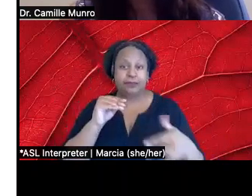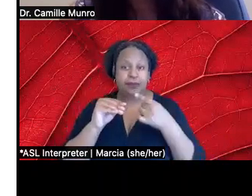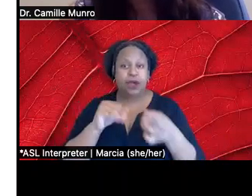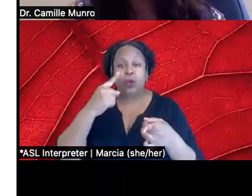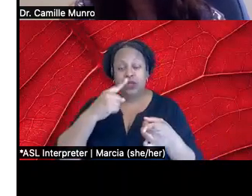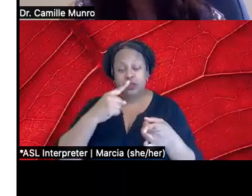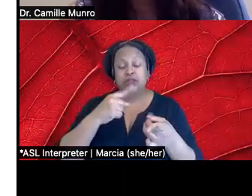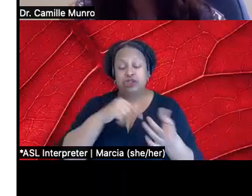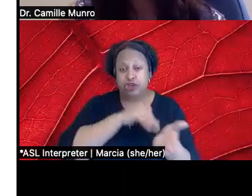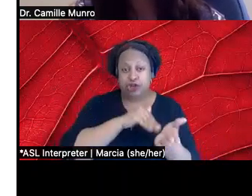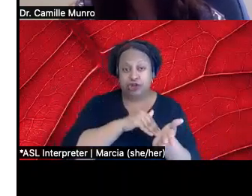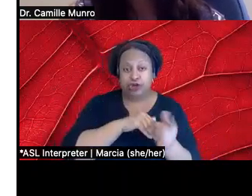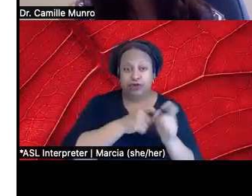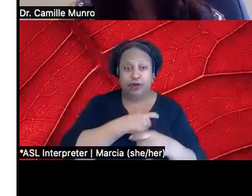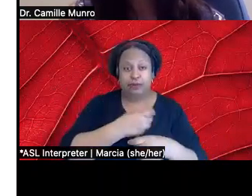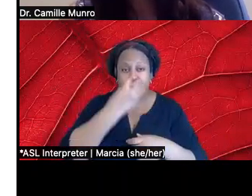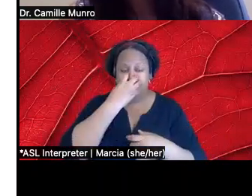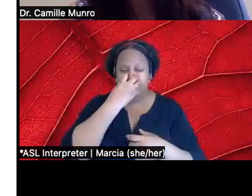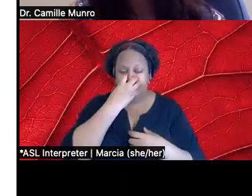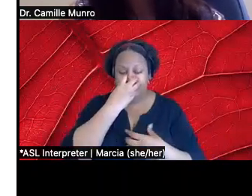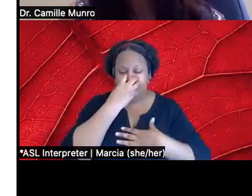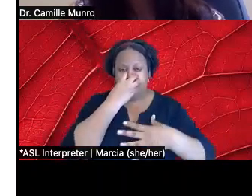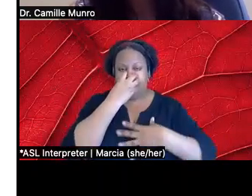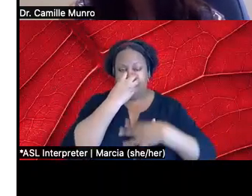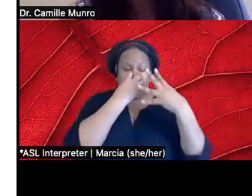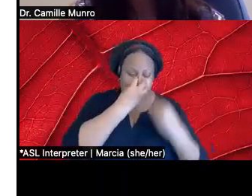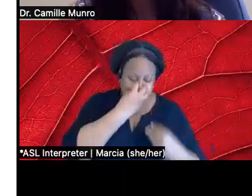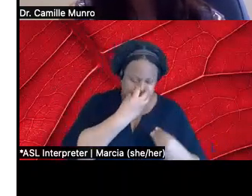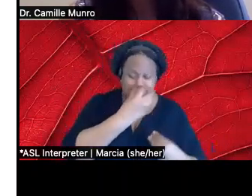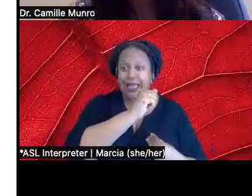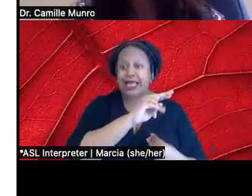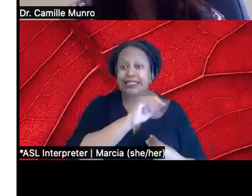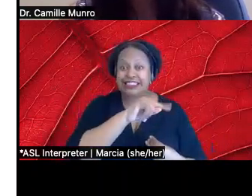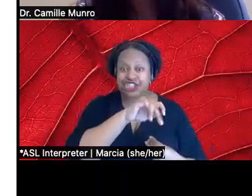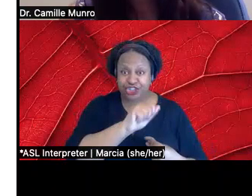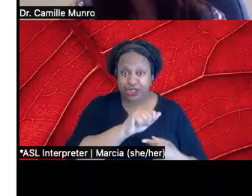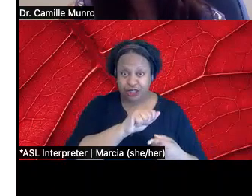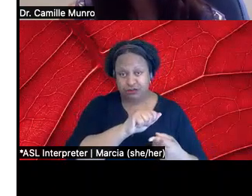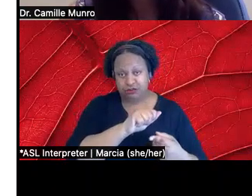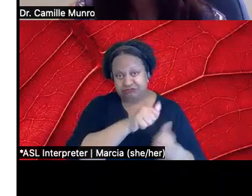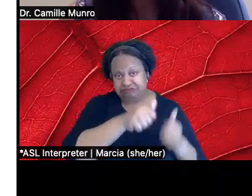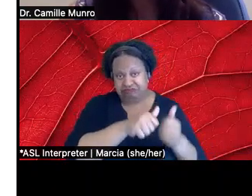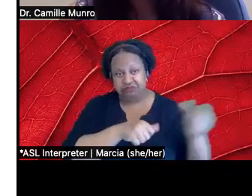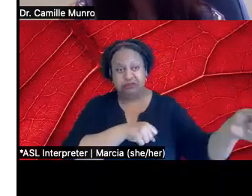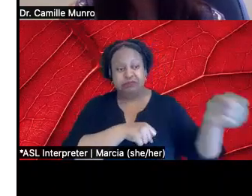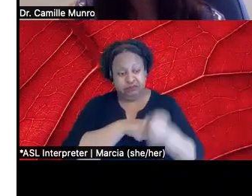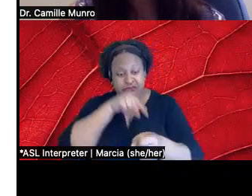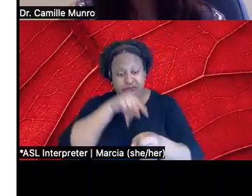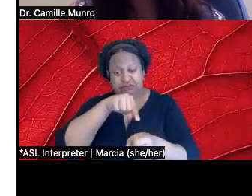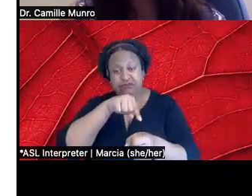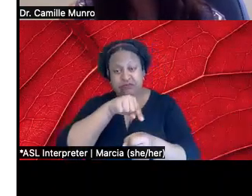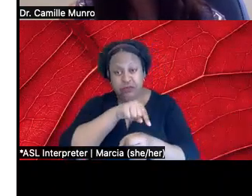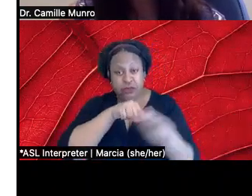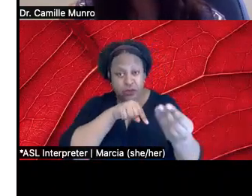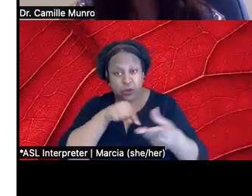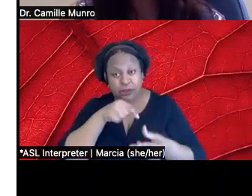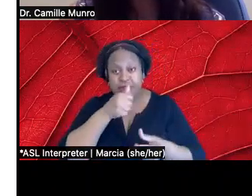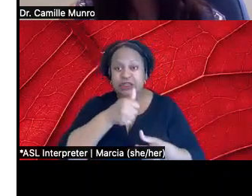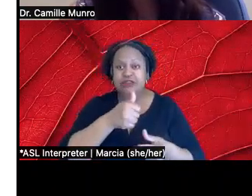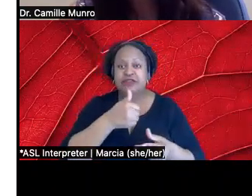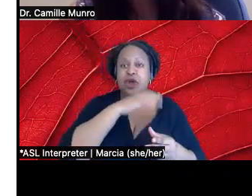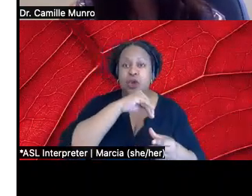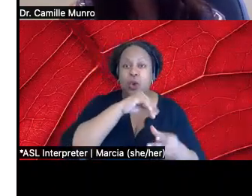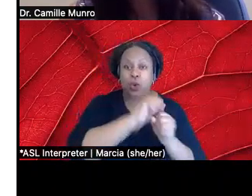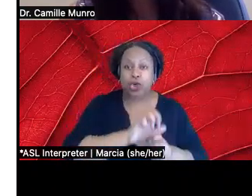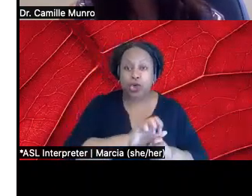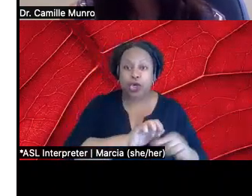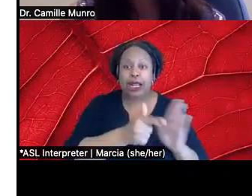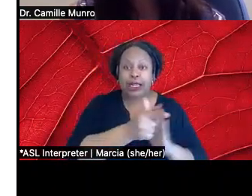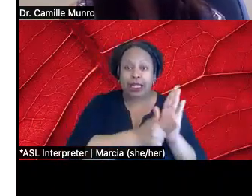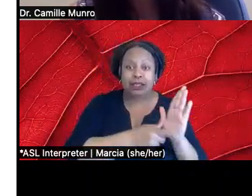And he told me of a colleague of his who was legally blind and his group accommodated him